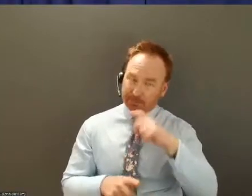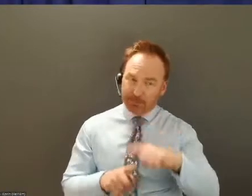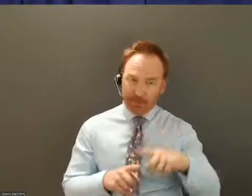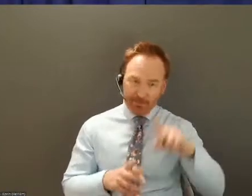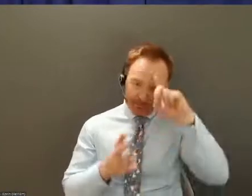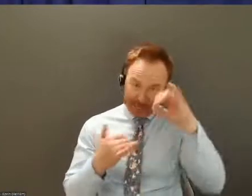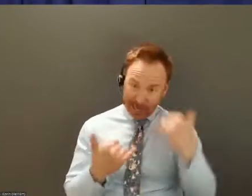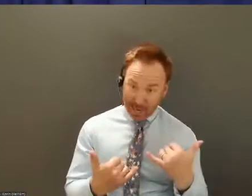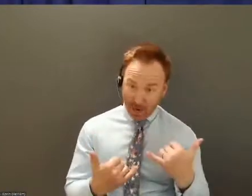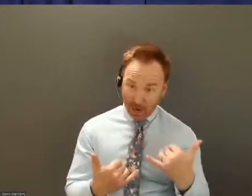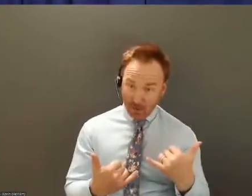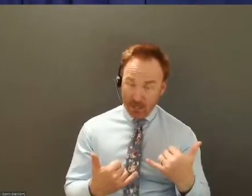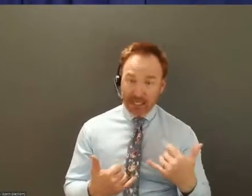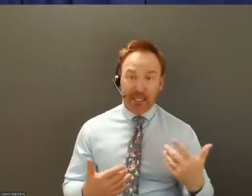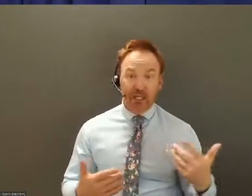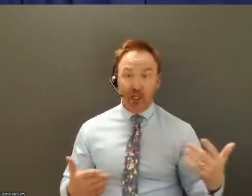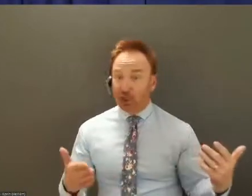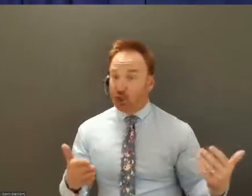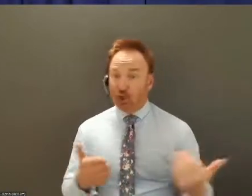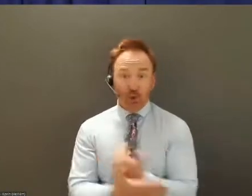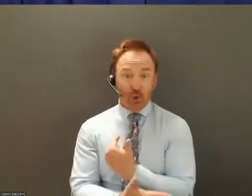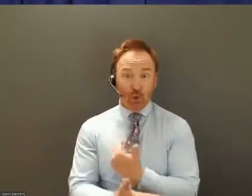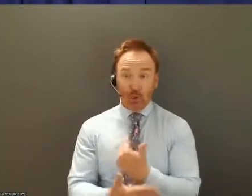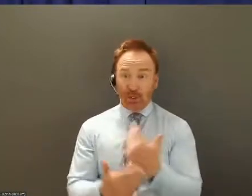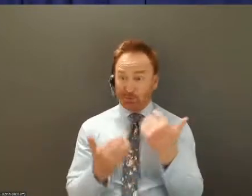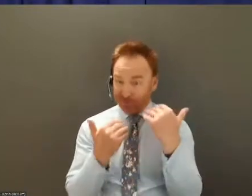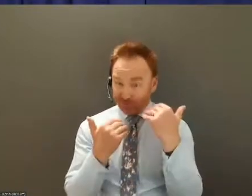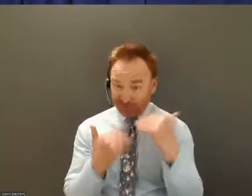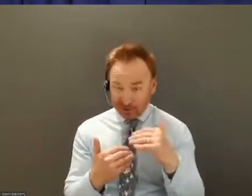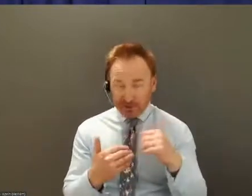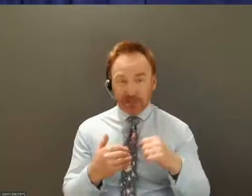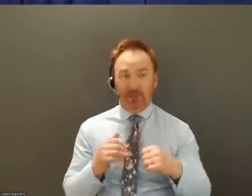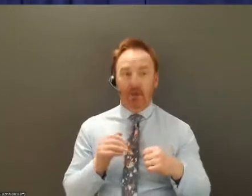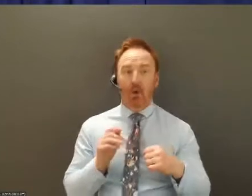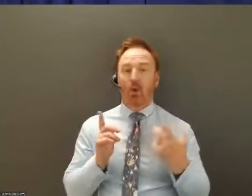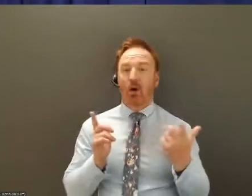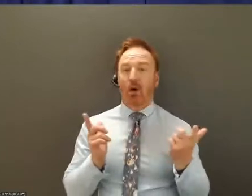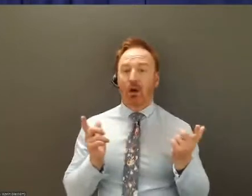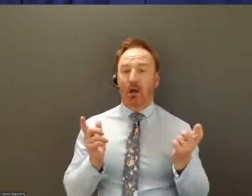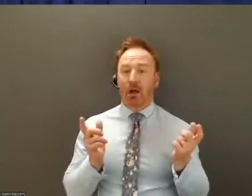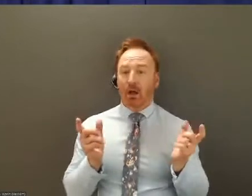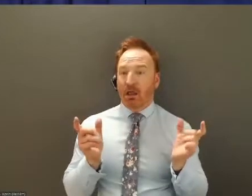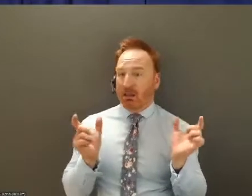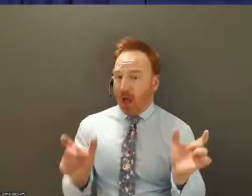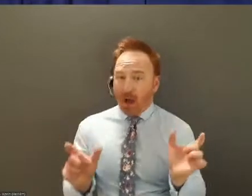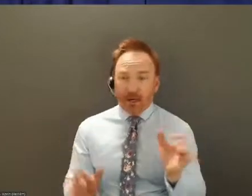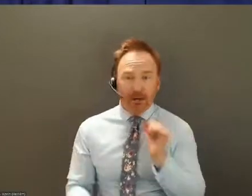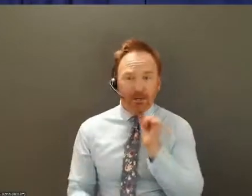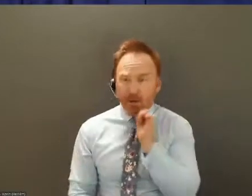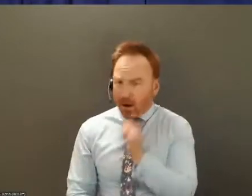trying to shut down parties or get that message across, how